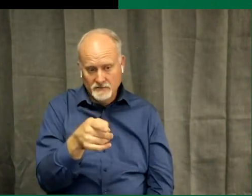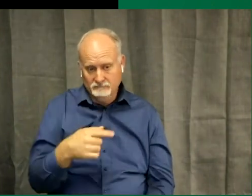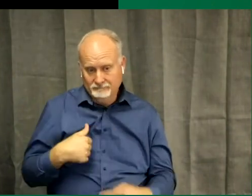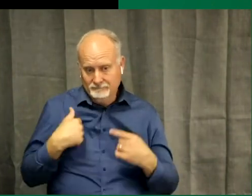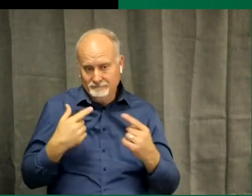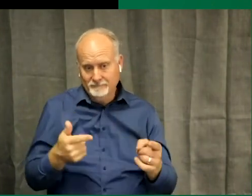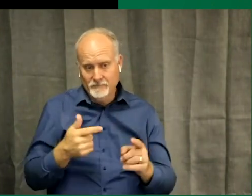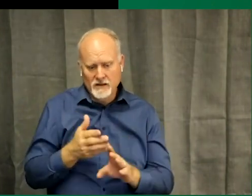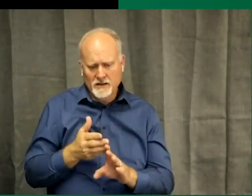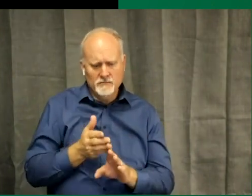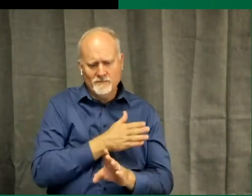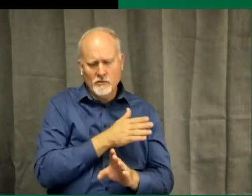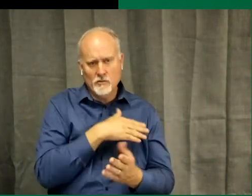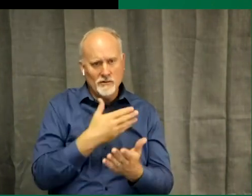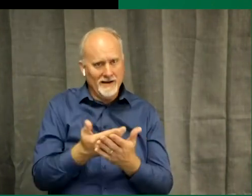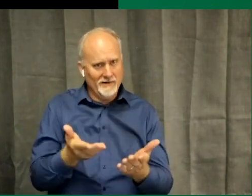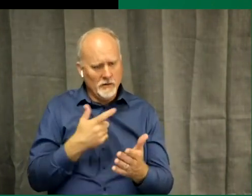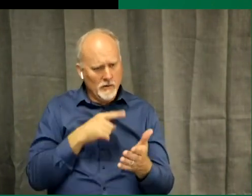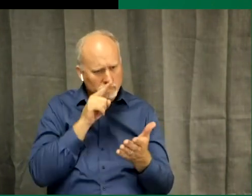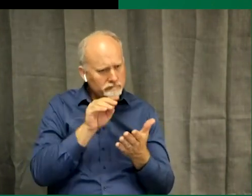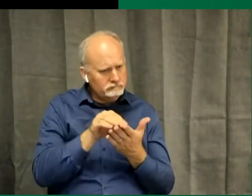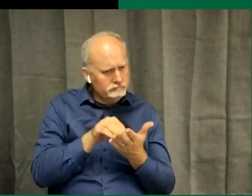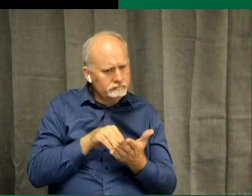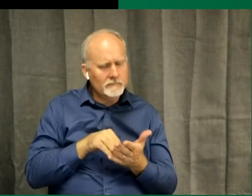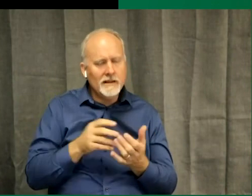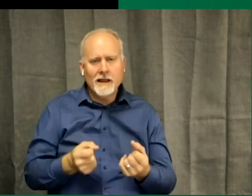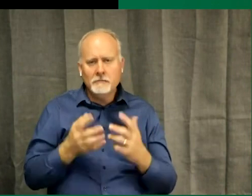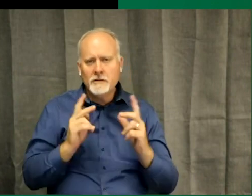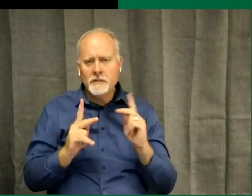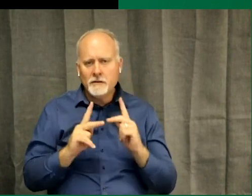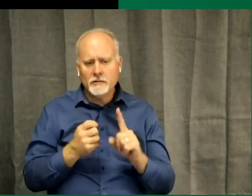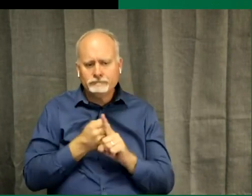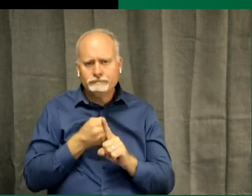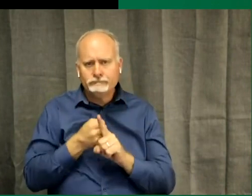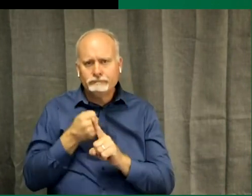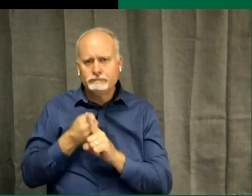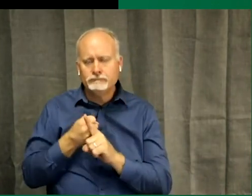before you all got to campus we were tracking how many cases in the summer students had how